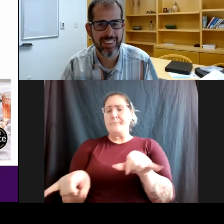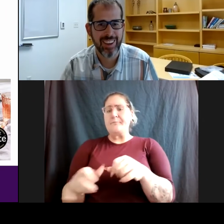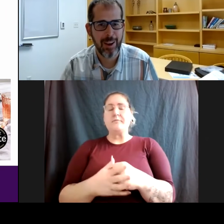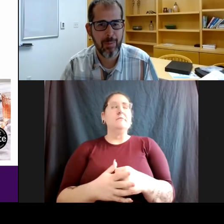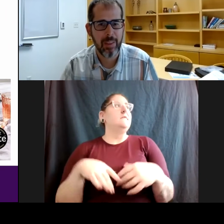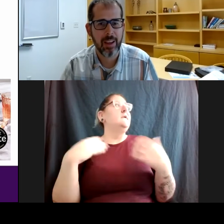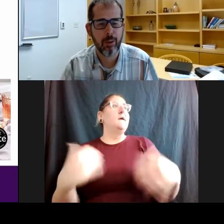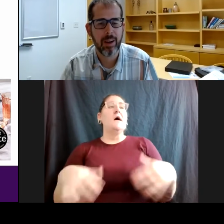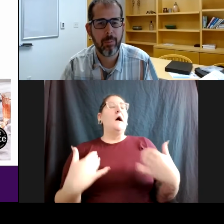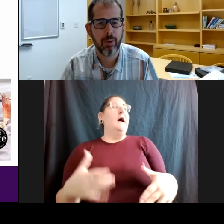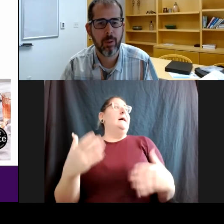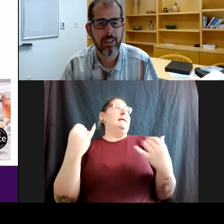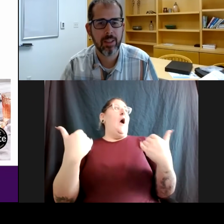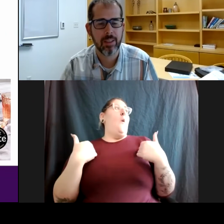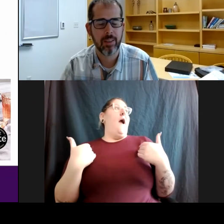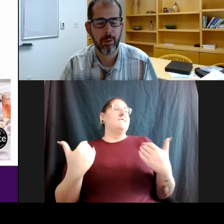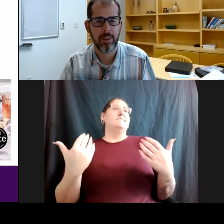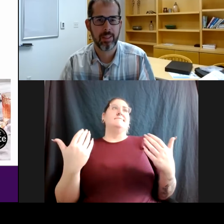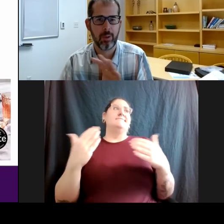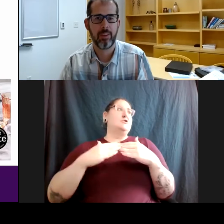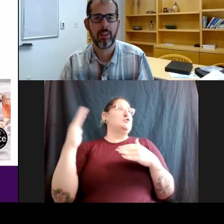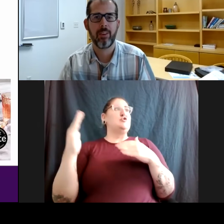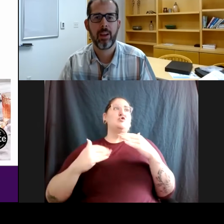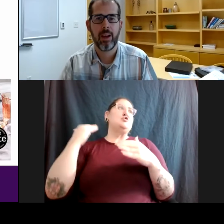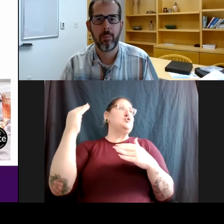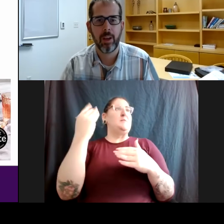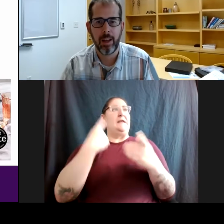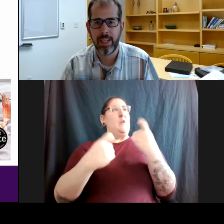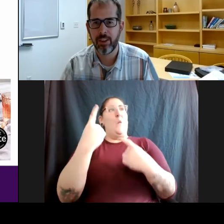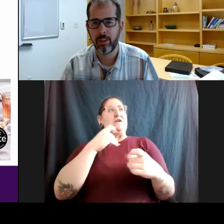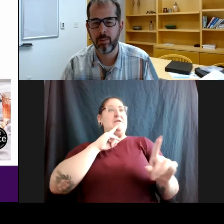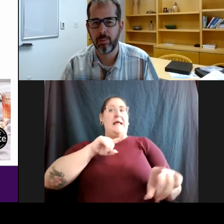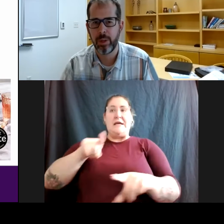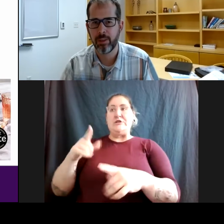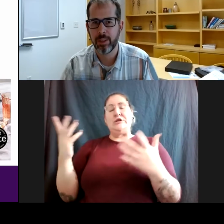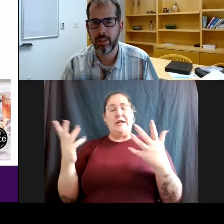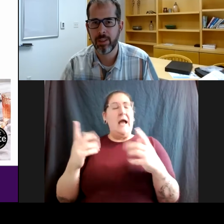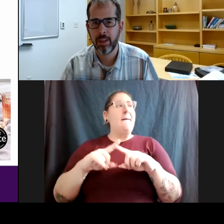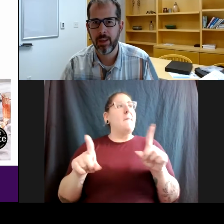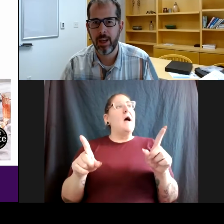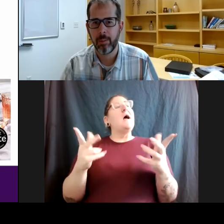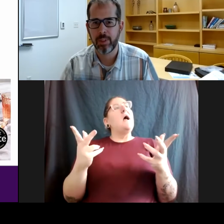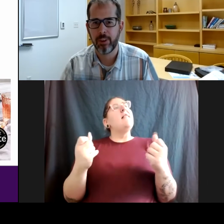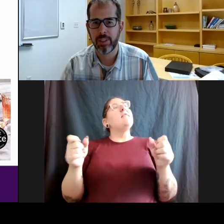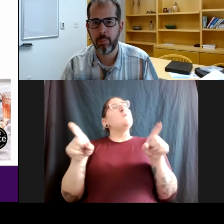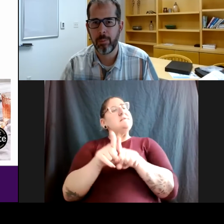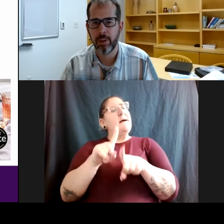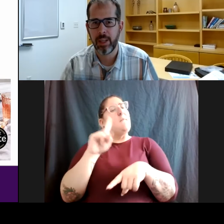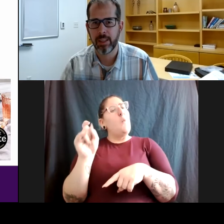we have enough good questions but not enough time to answer it unfortunately. We got a few questions that were in the same vein of additional resources, so for example one person